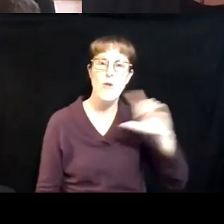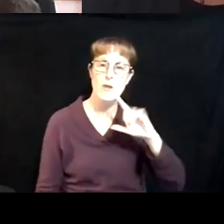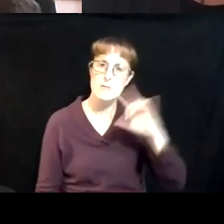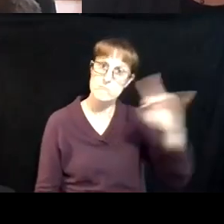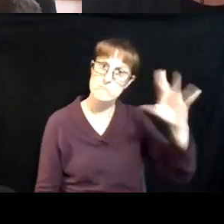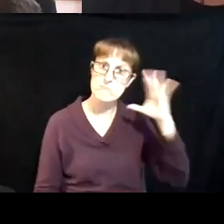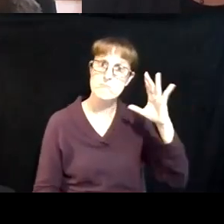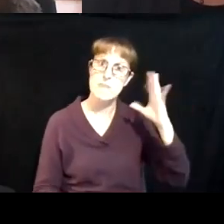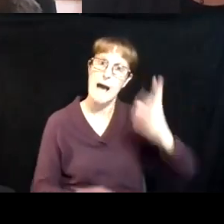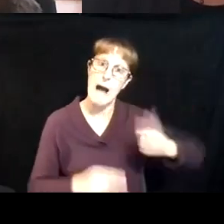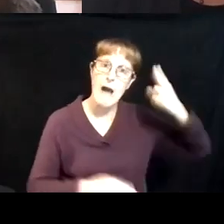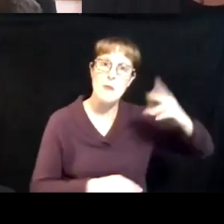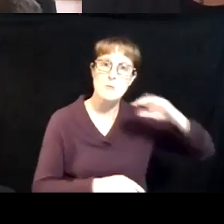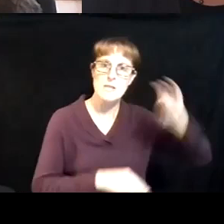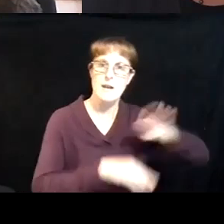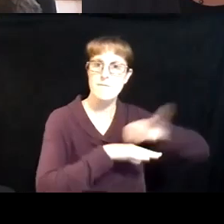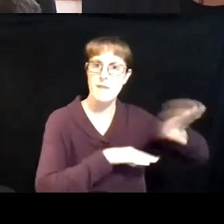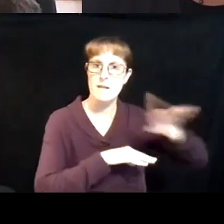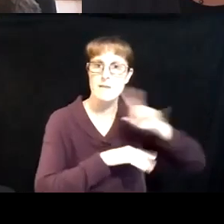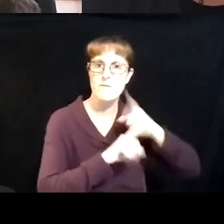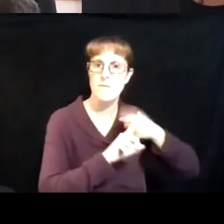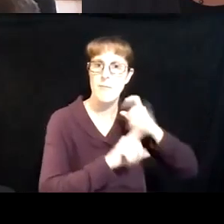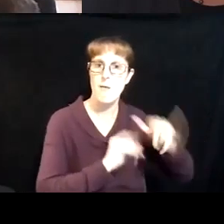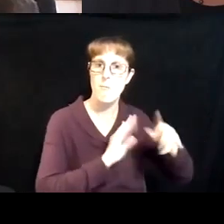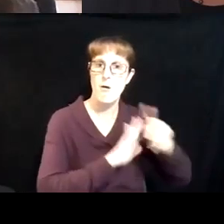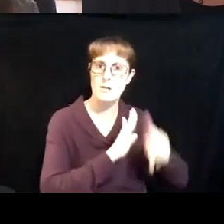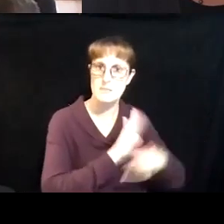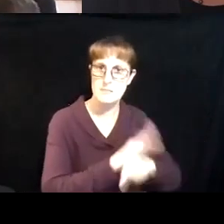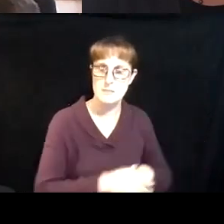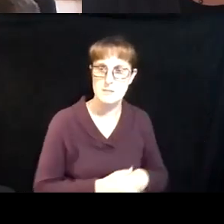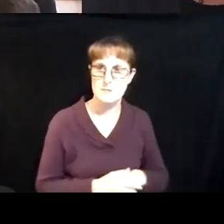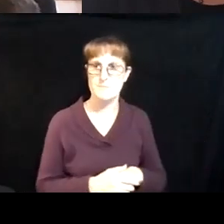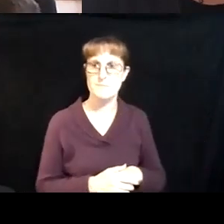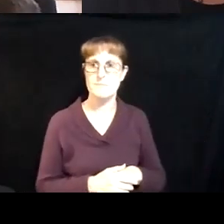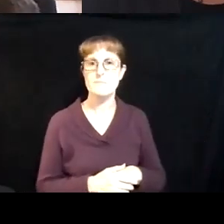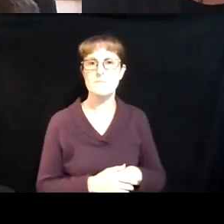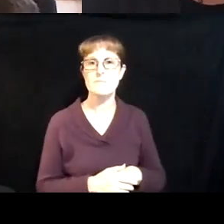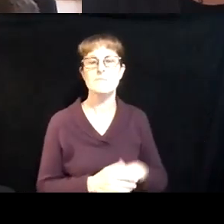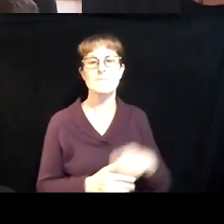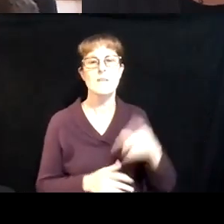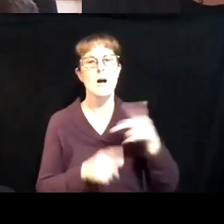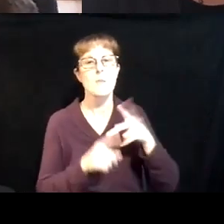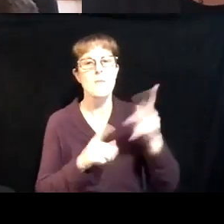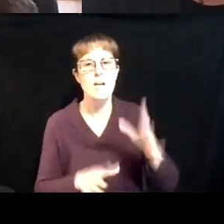Working with professionals who are familiar with generational trauma and how that plays